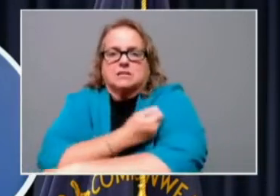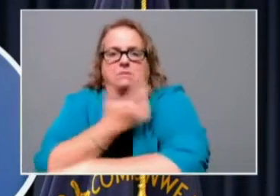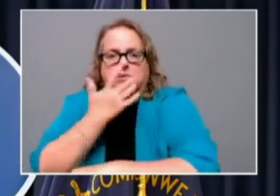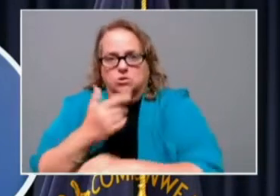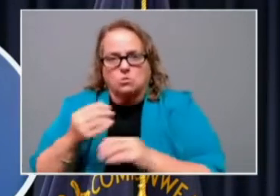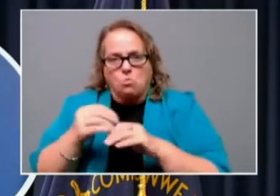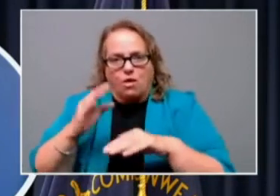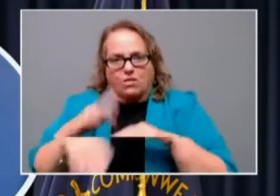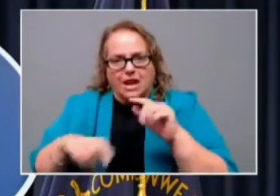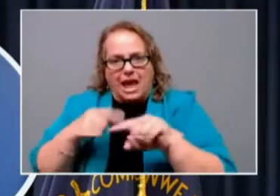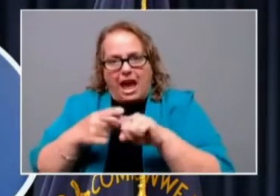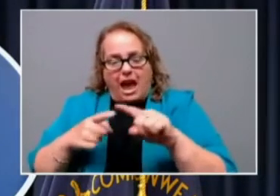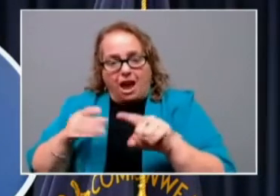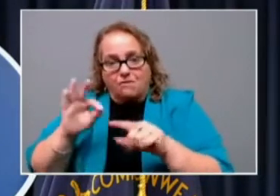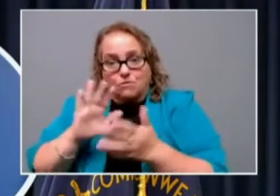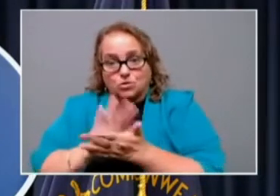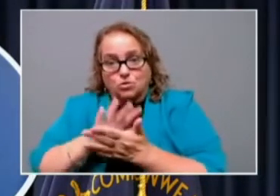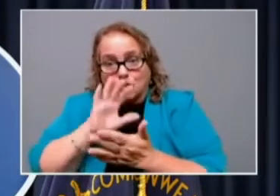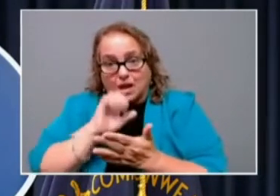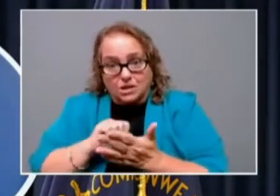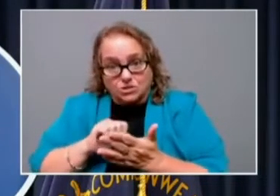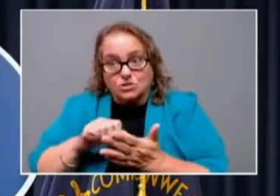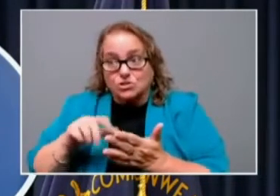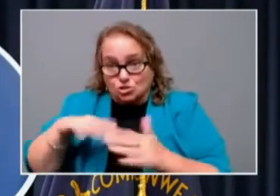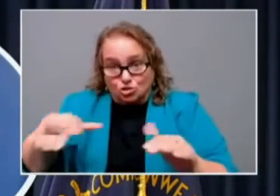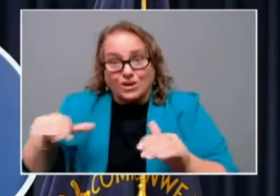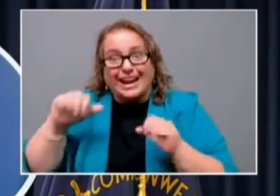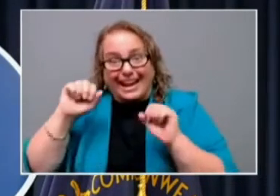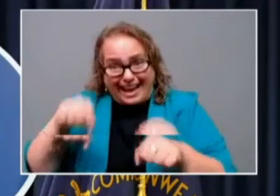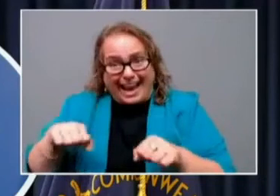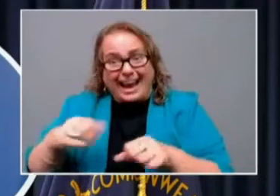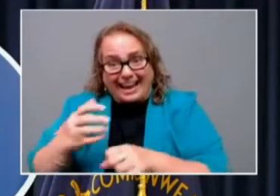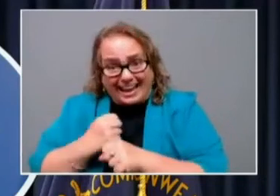vaccinated, but not vaccinated and never has it been more important for us